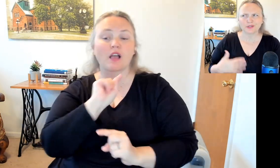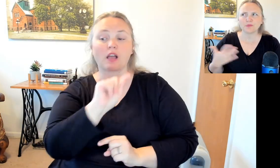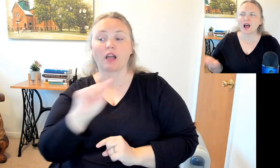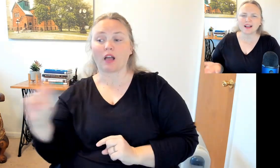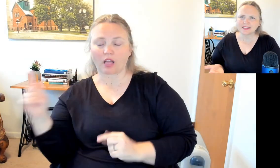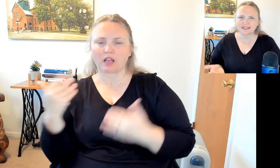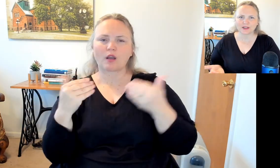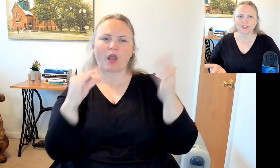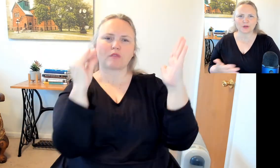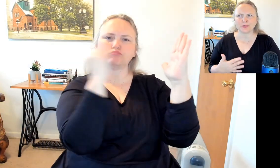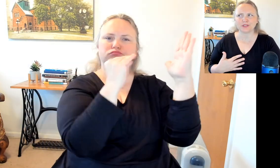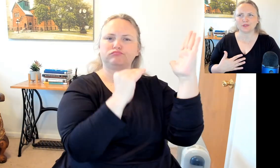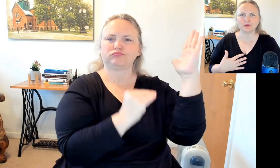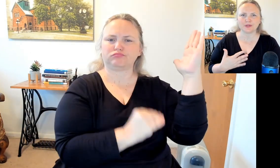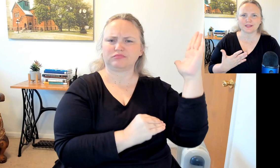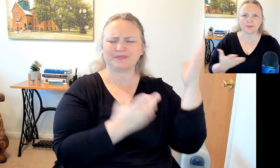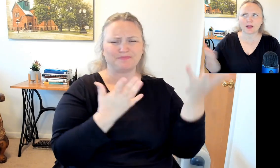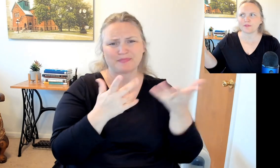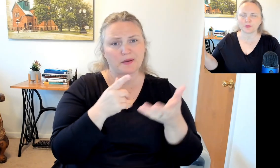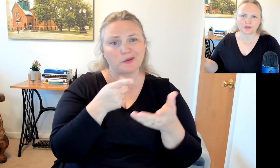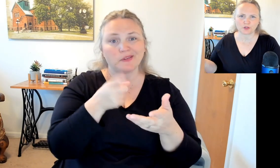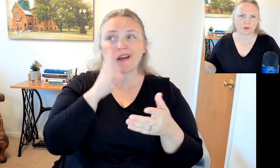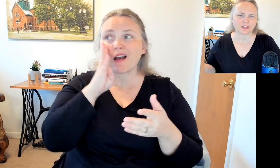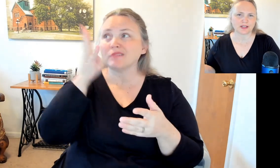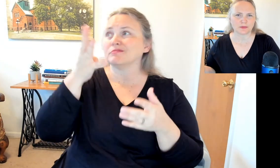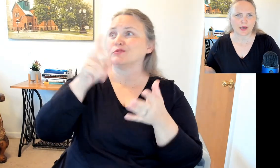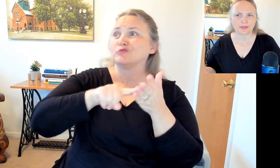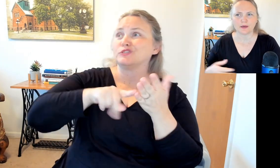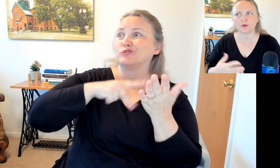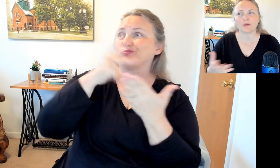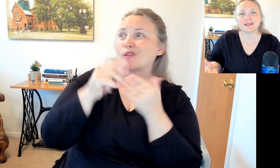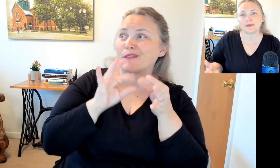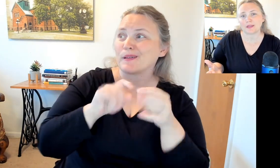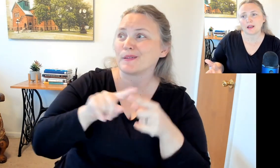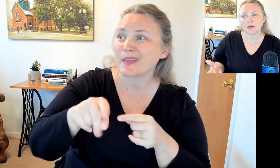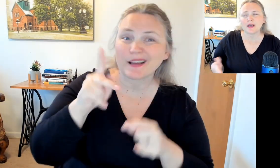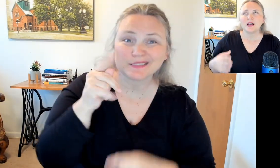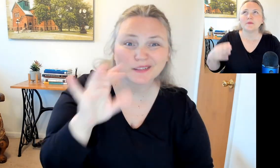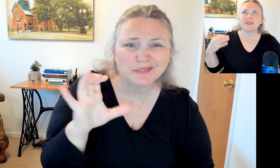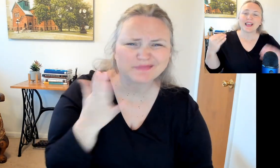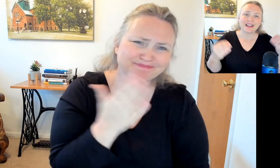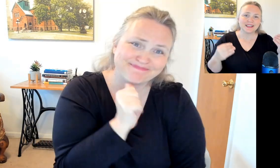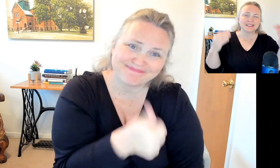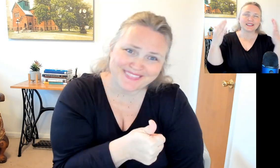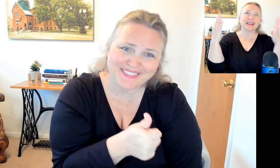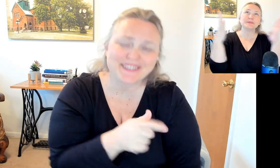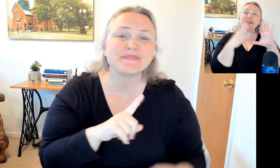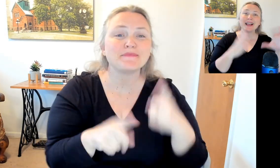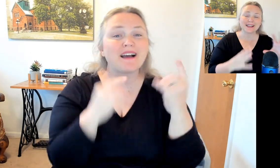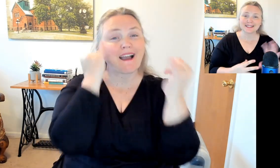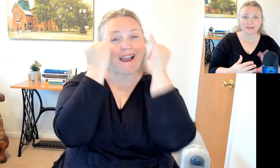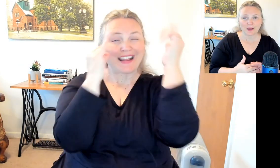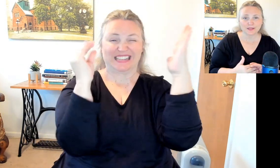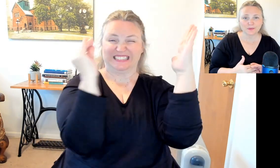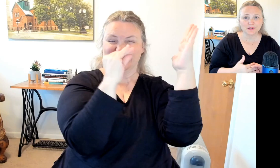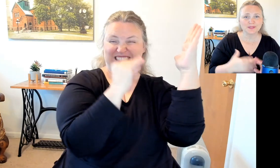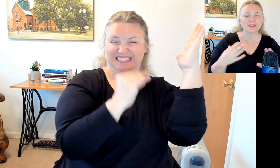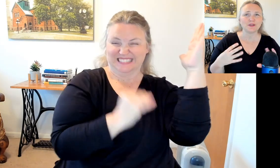You're not necessarily going to spin off a research project about them or write something up, but the idea is to get as many ideas as possible so that you